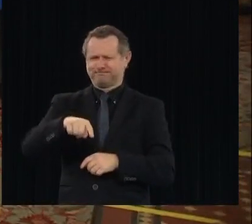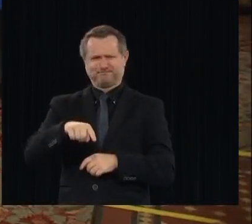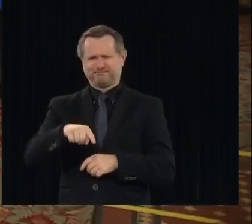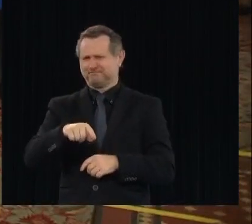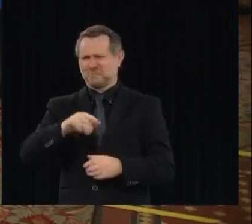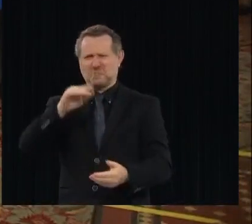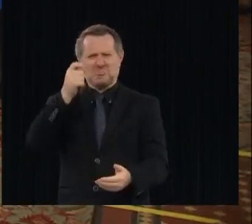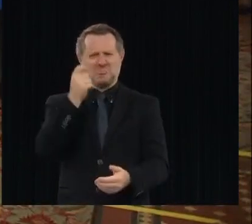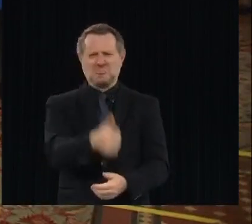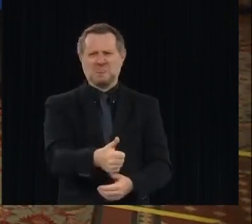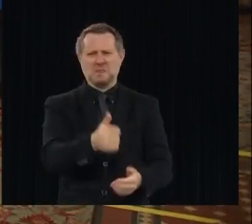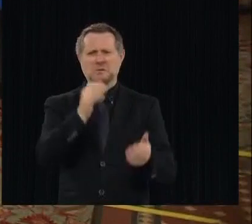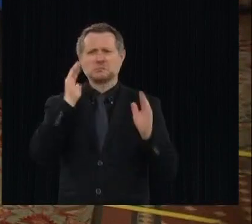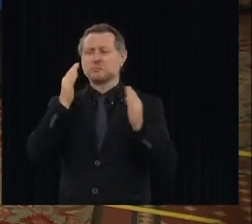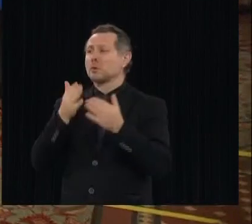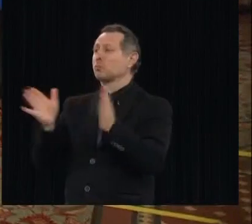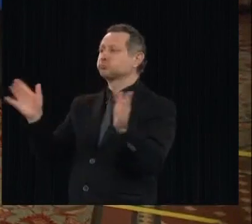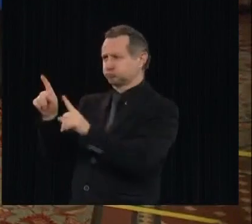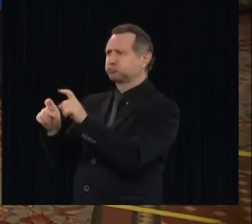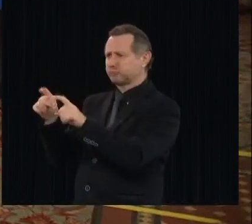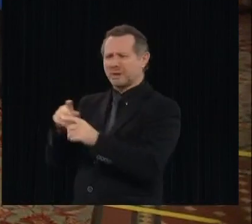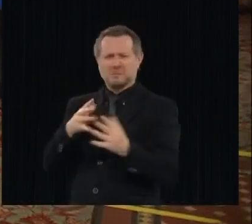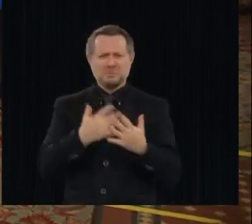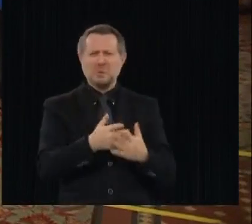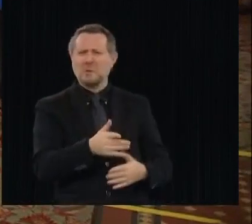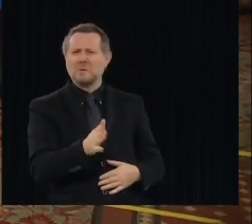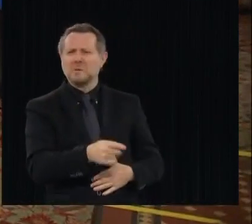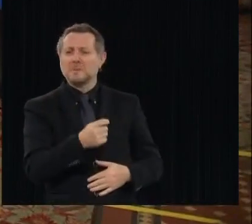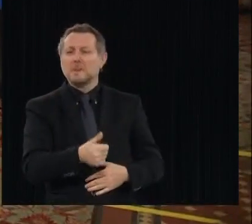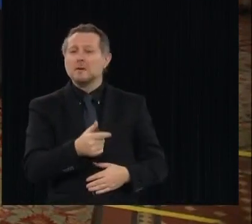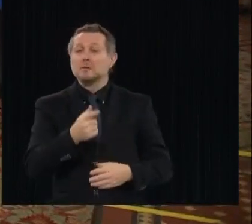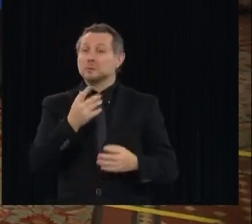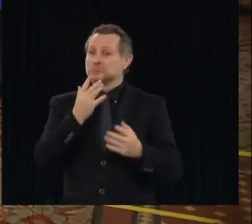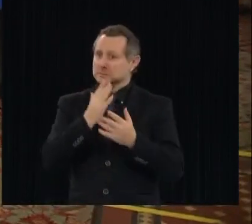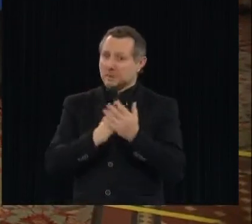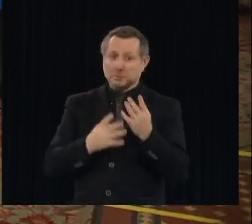OUR ANALYSIS SHOWS PRISONERS